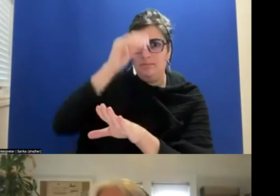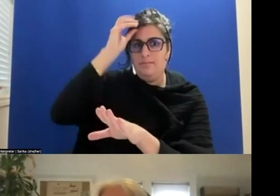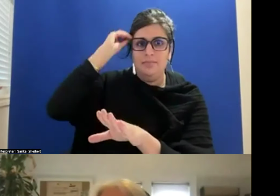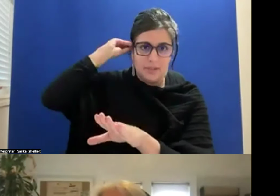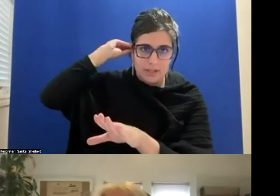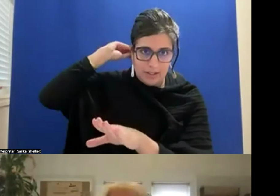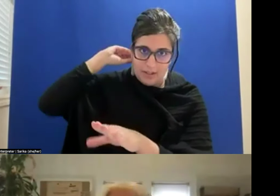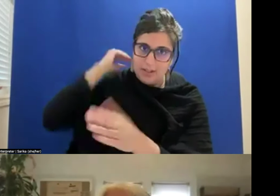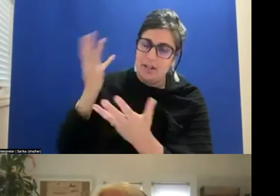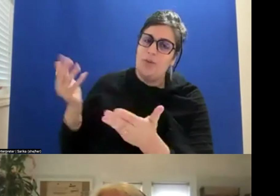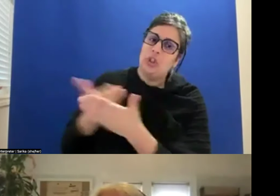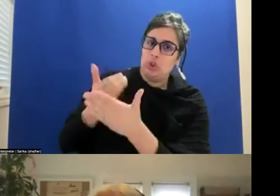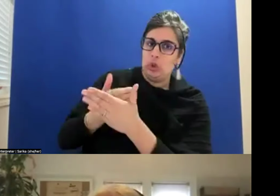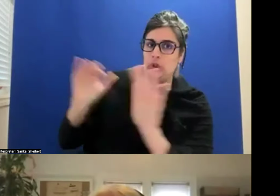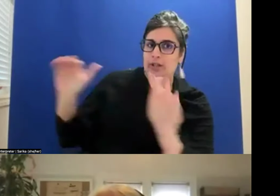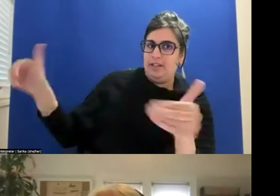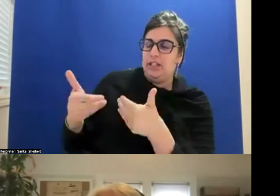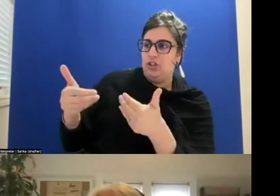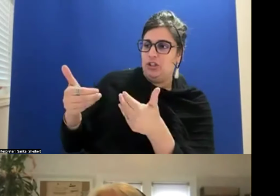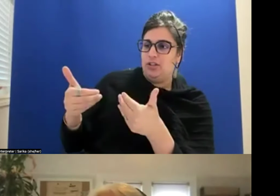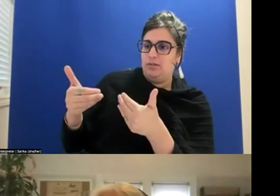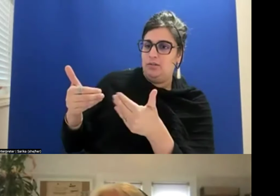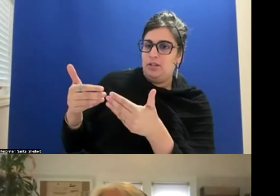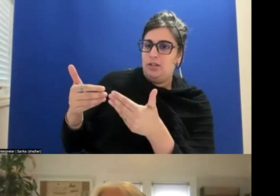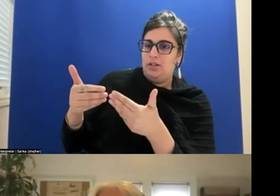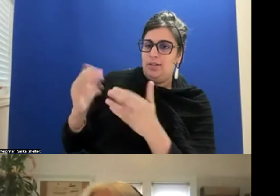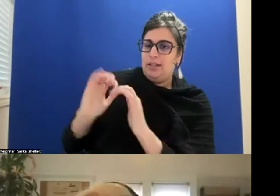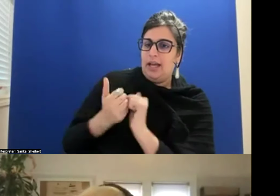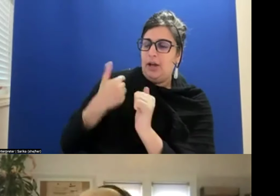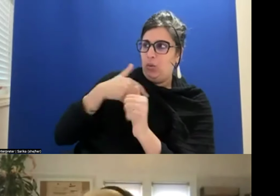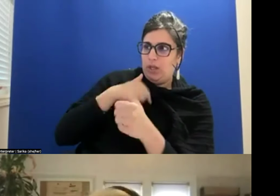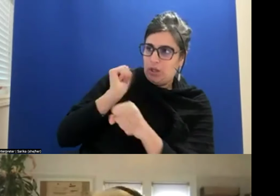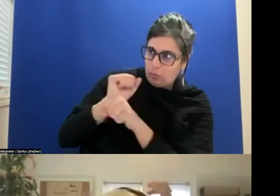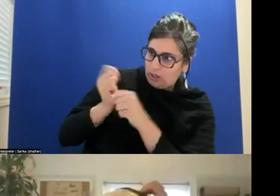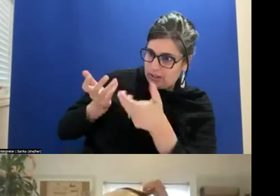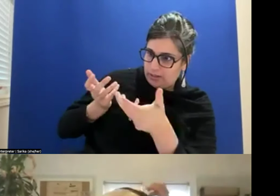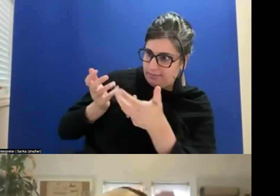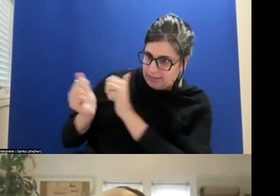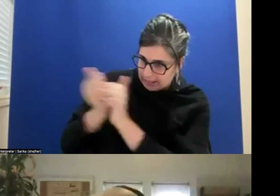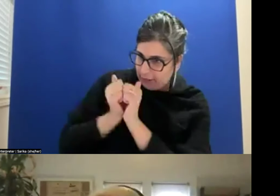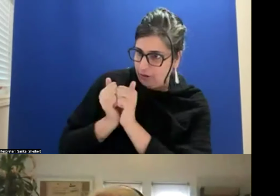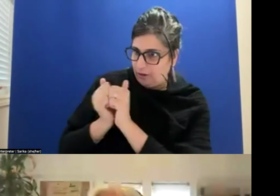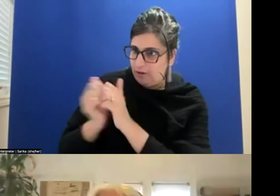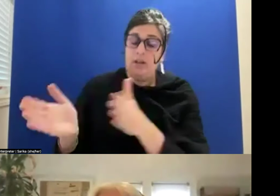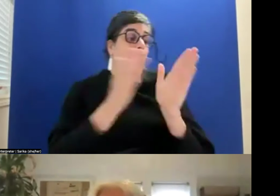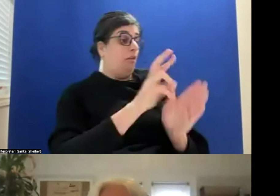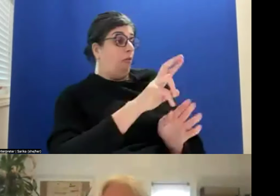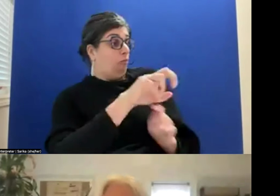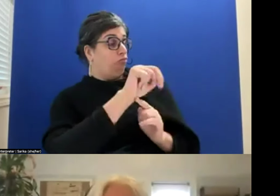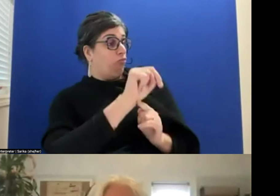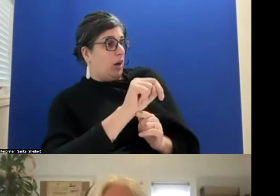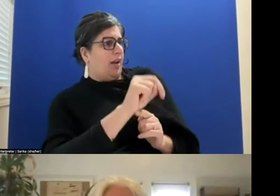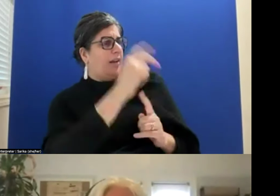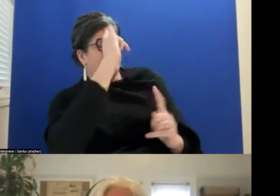and like how, how, how do we, you know, work together. And then Ron, just thinking about how, you know, the decision to make